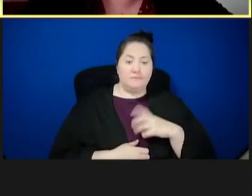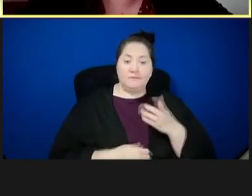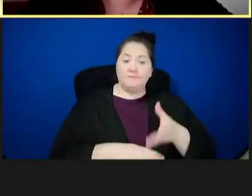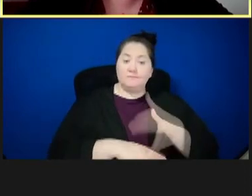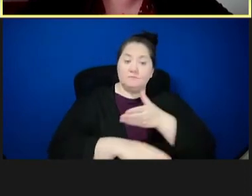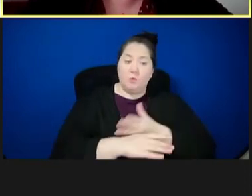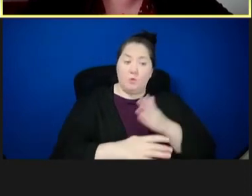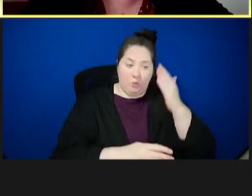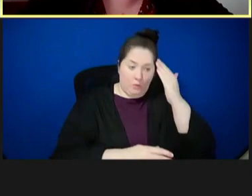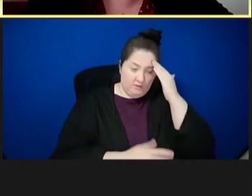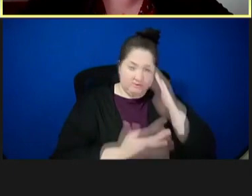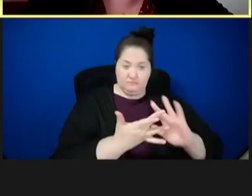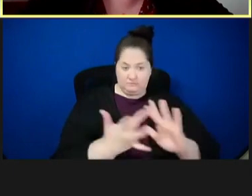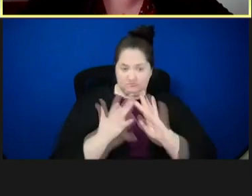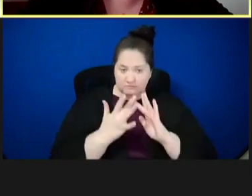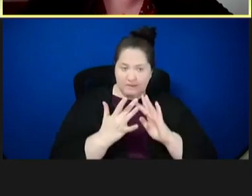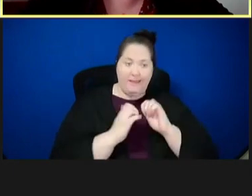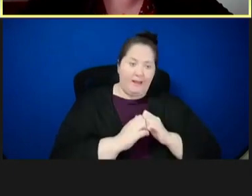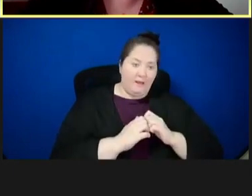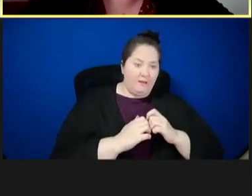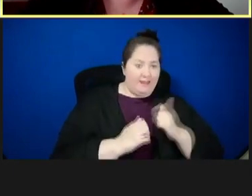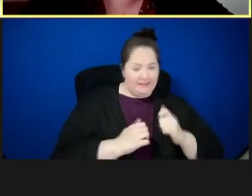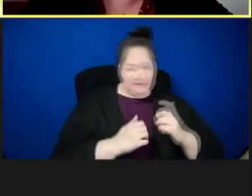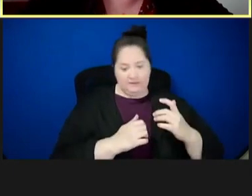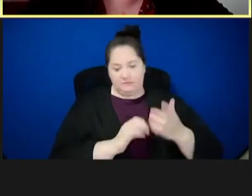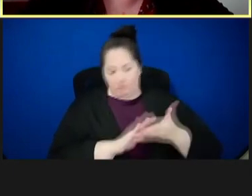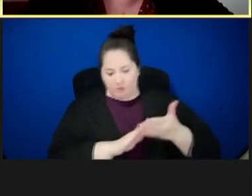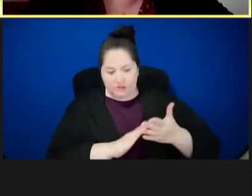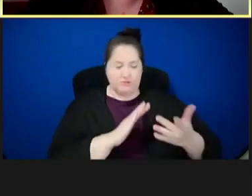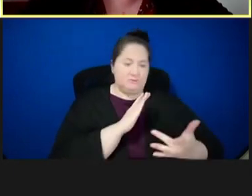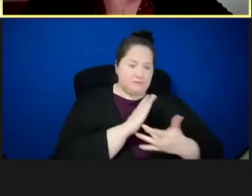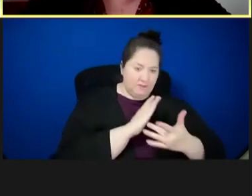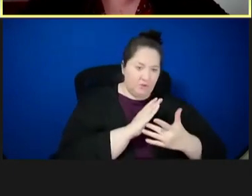reduction of operational and technical burden here. There are a lot of technical and operational